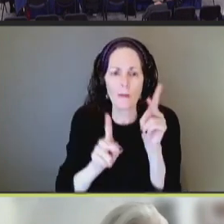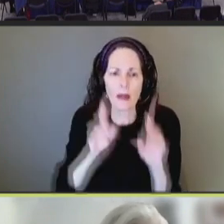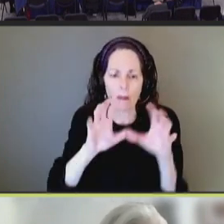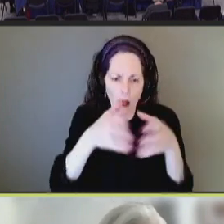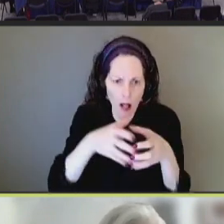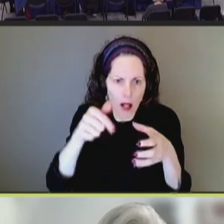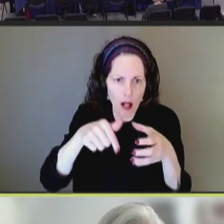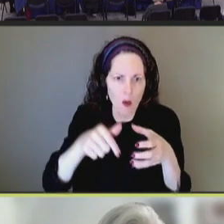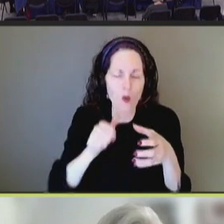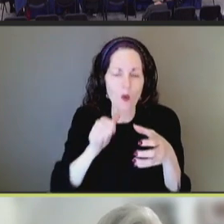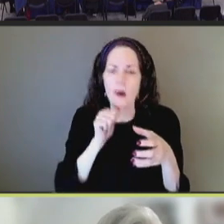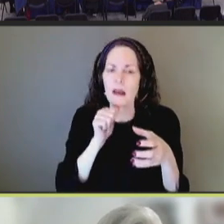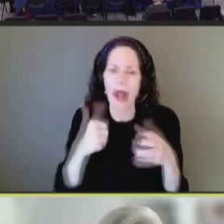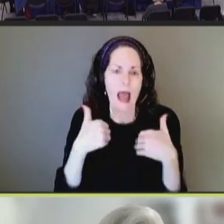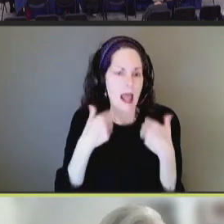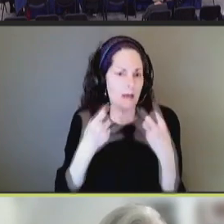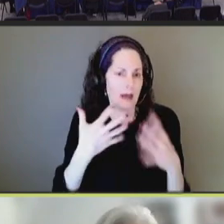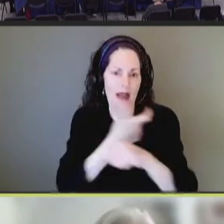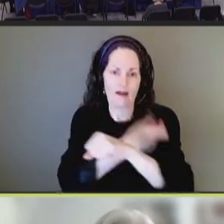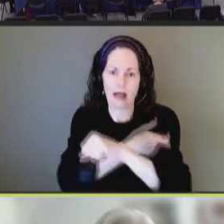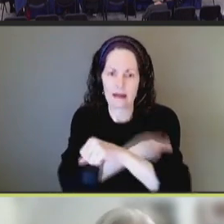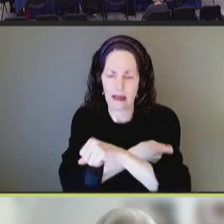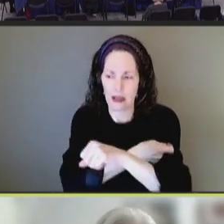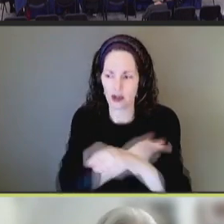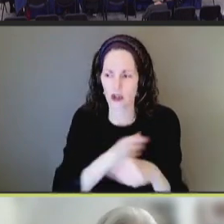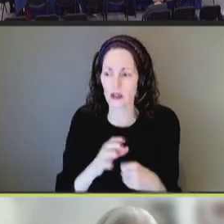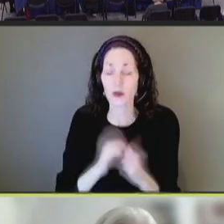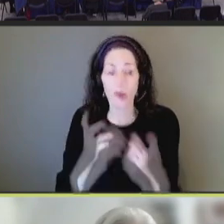And there is important work going on to look at the quality of IIS